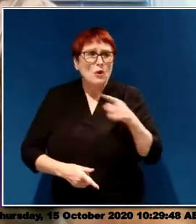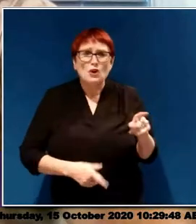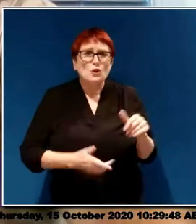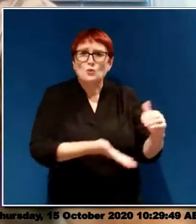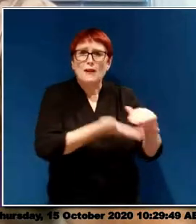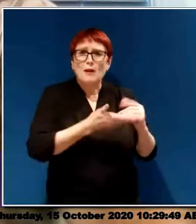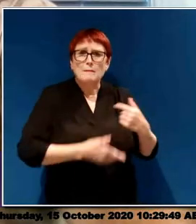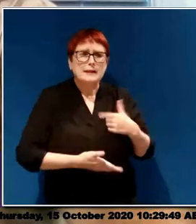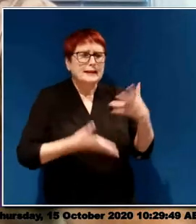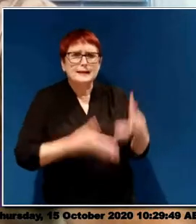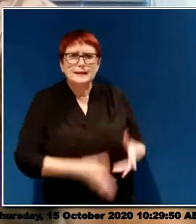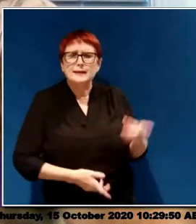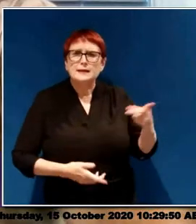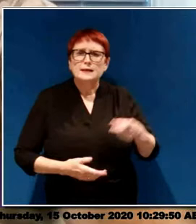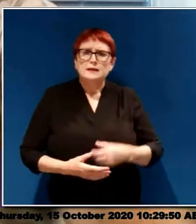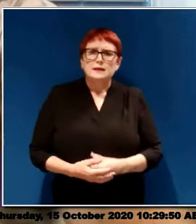him to have yet another label.